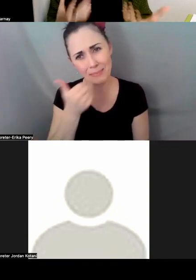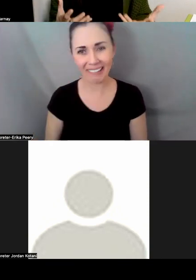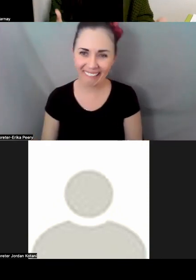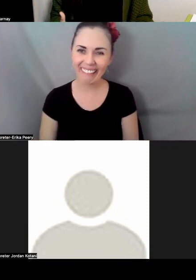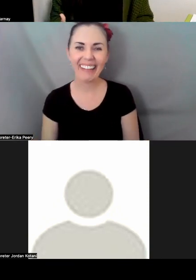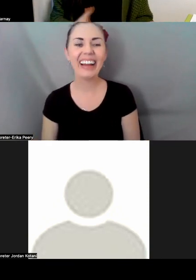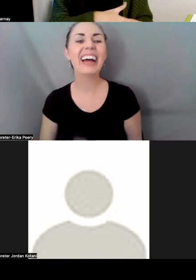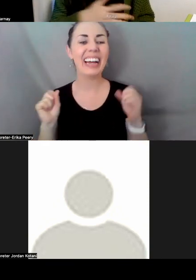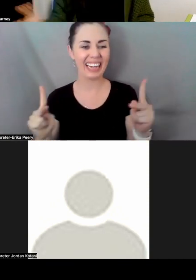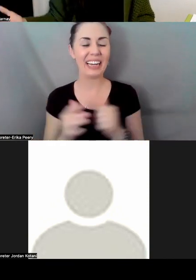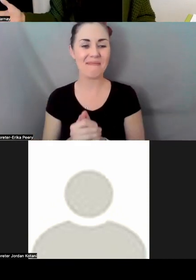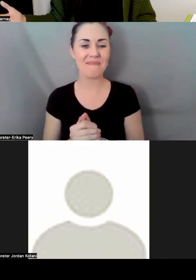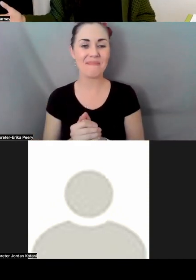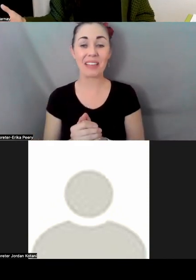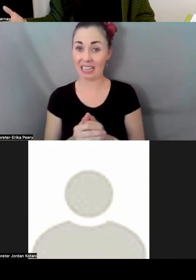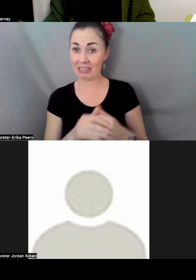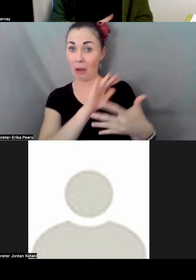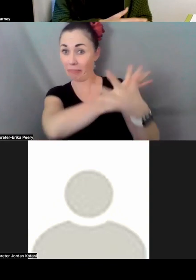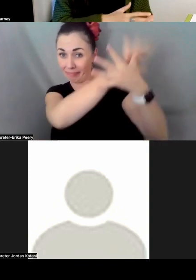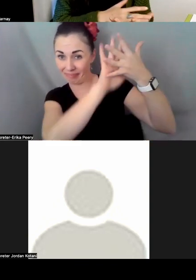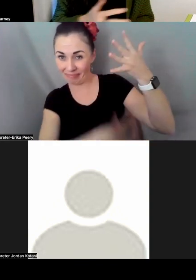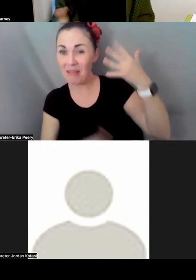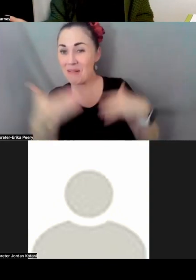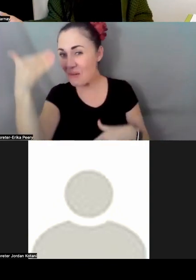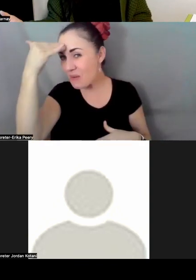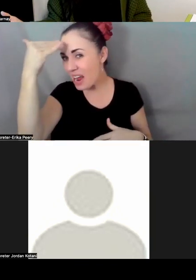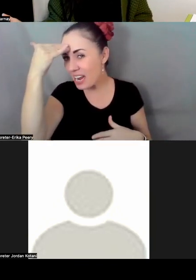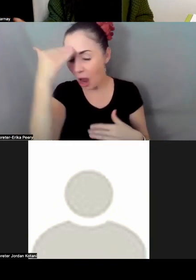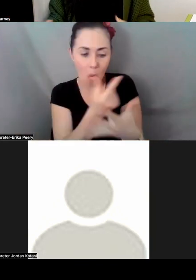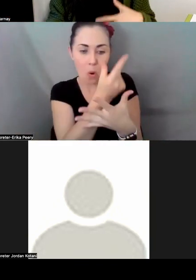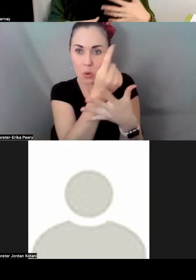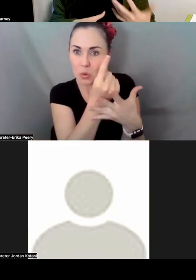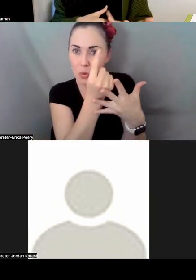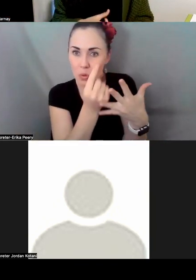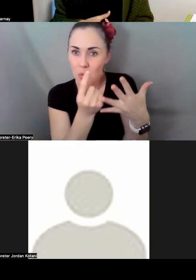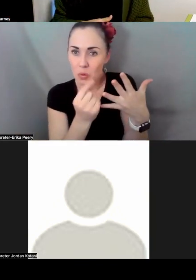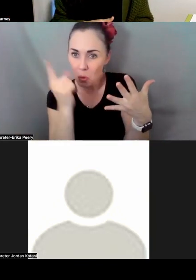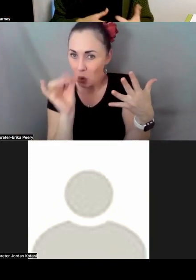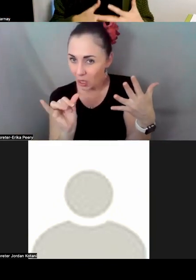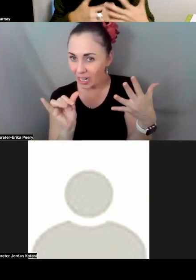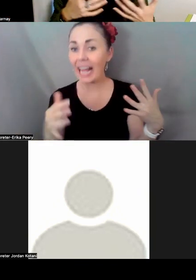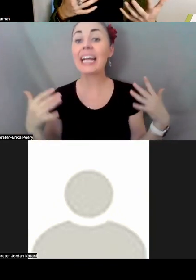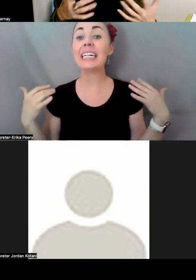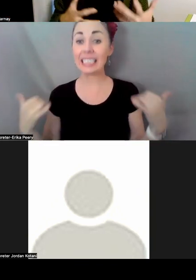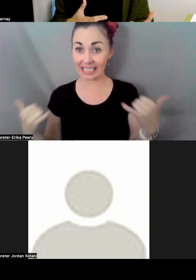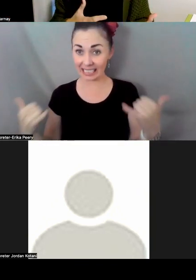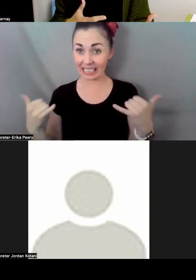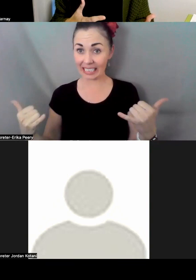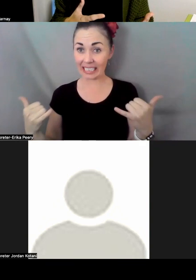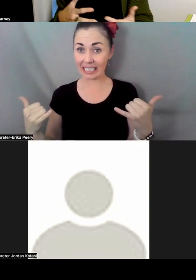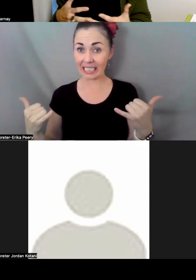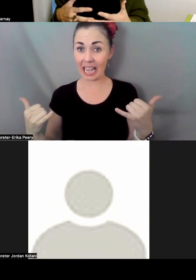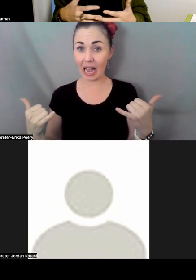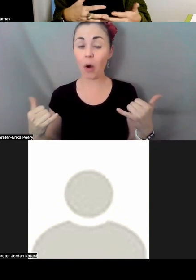Now we know what our senses are, what they do. Brain able to process them typically. Let's